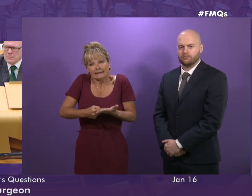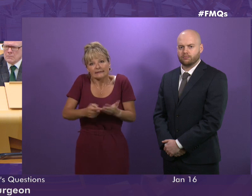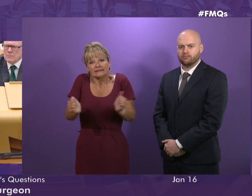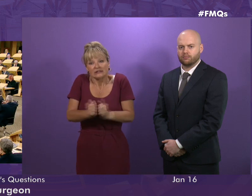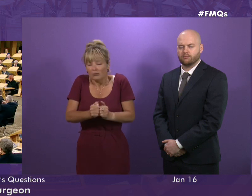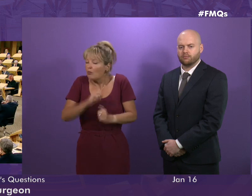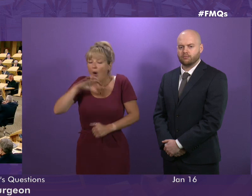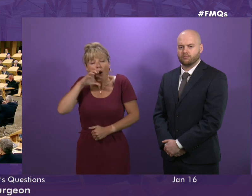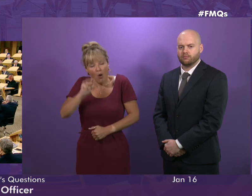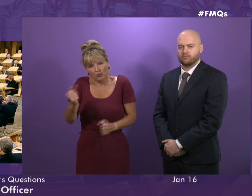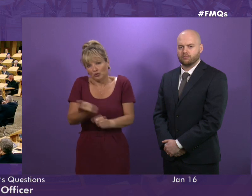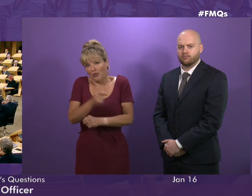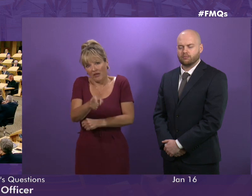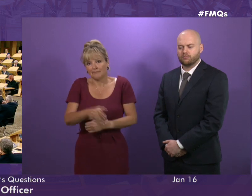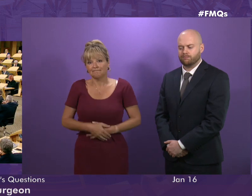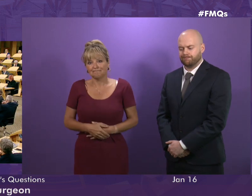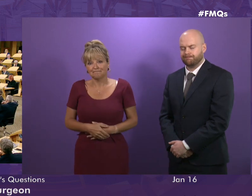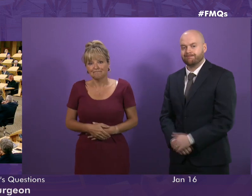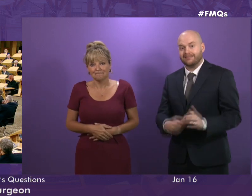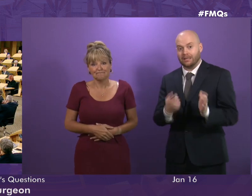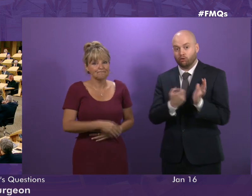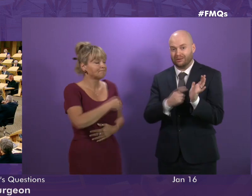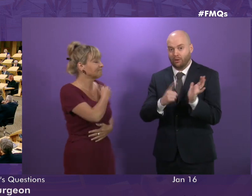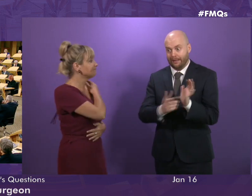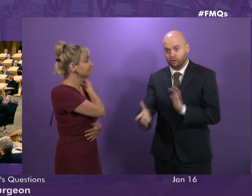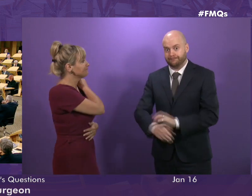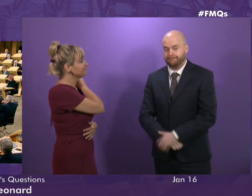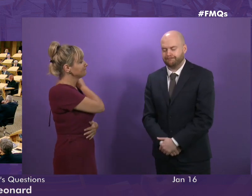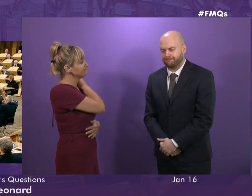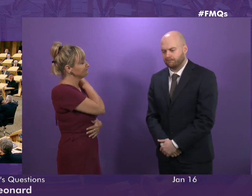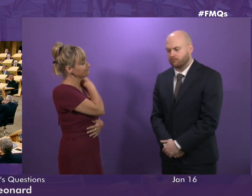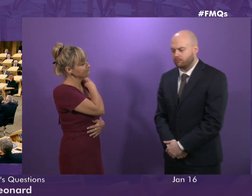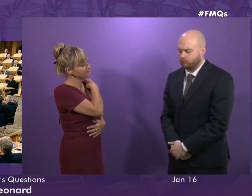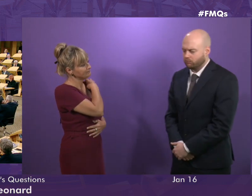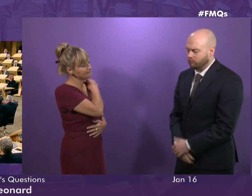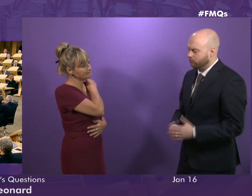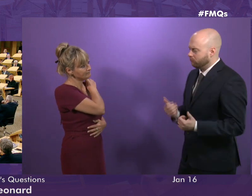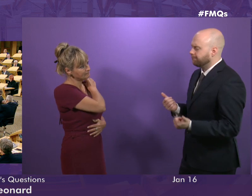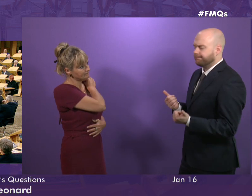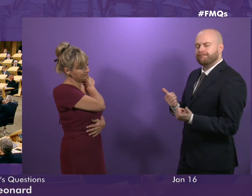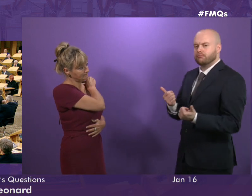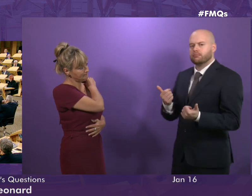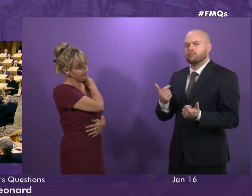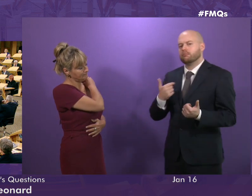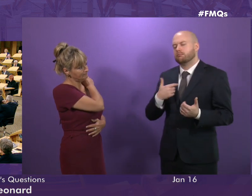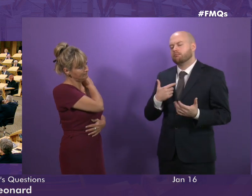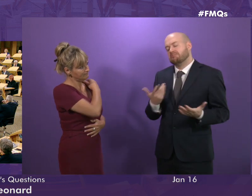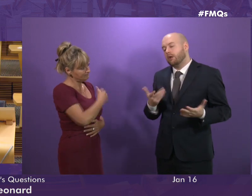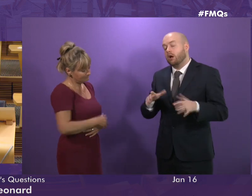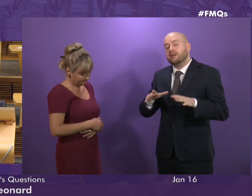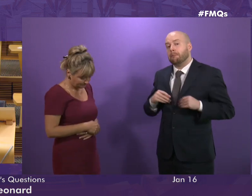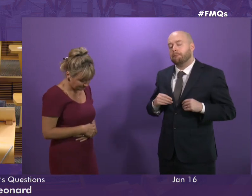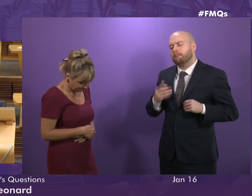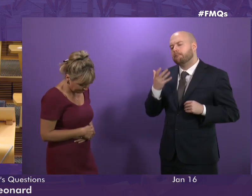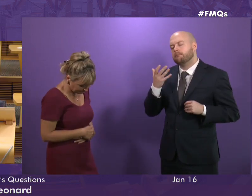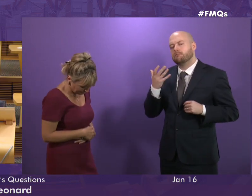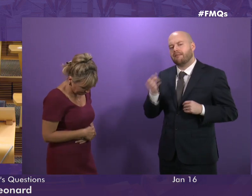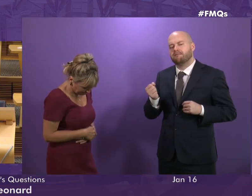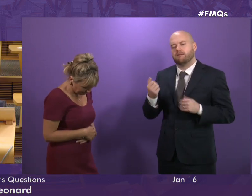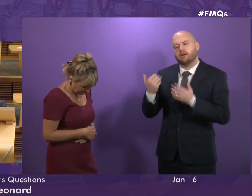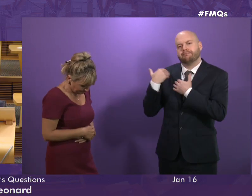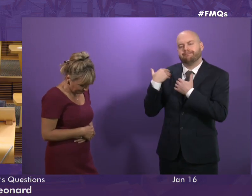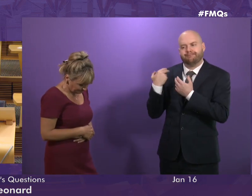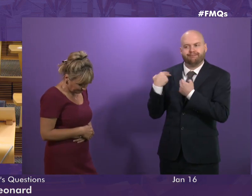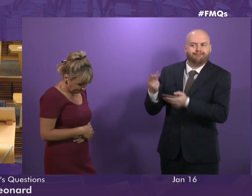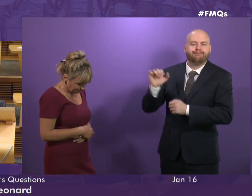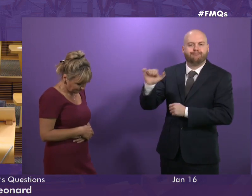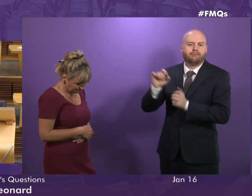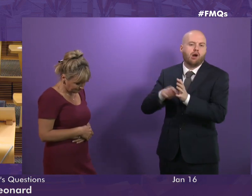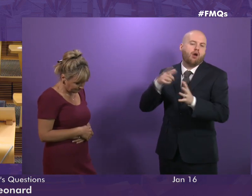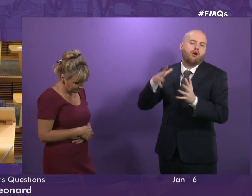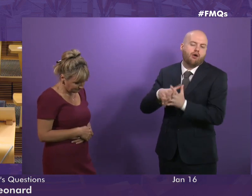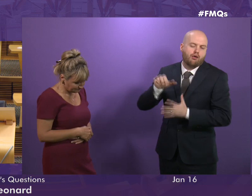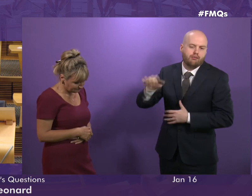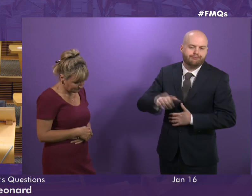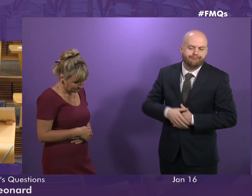I accept that that separation of powers exists, but it was the choice of the Scottish Government